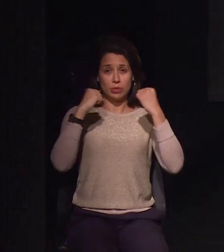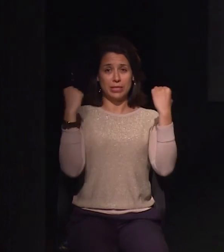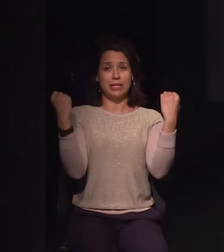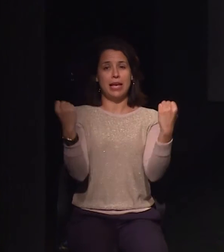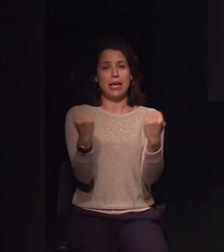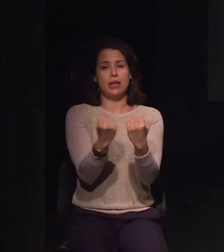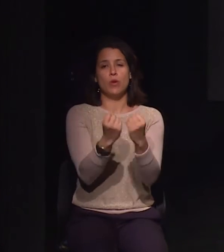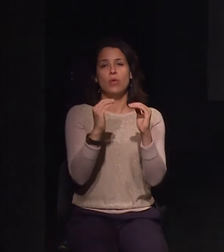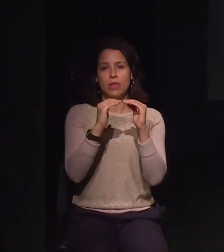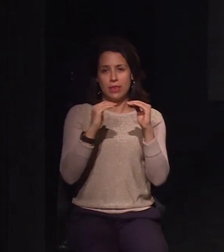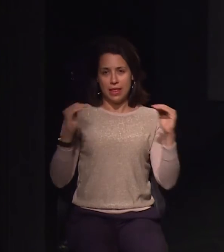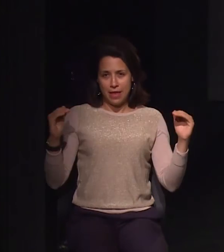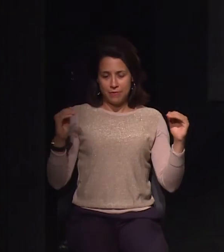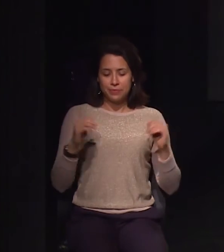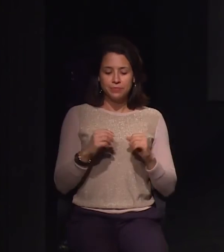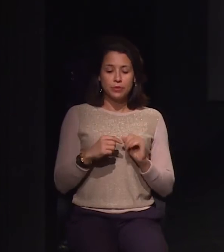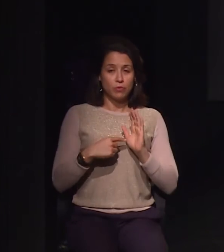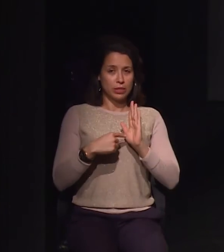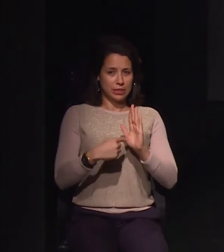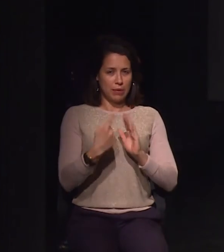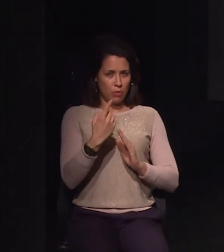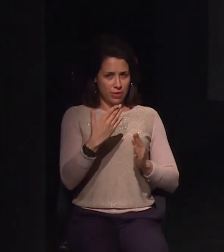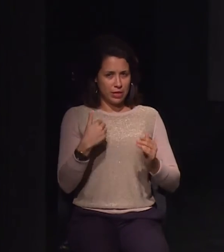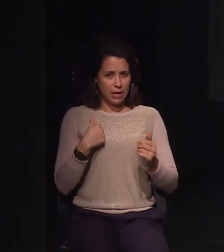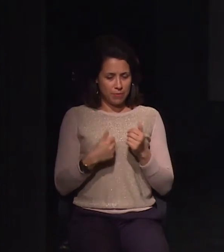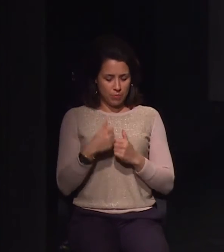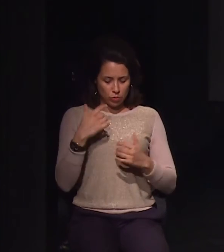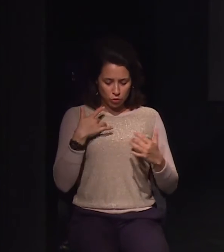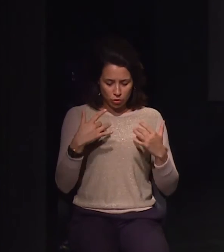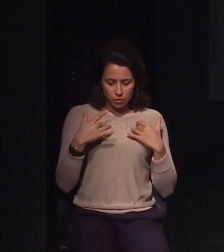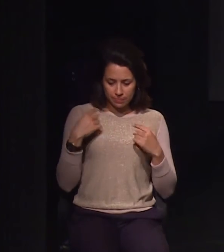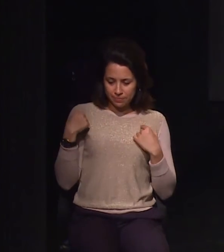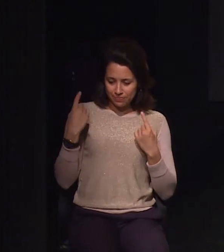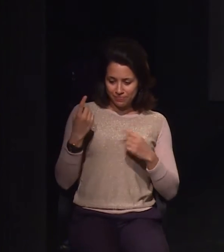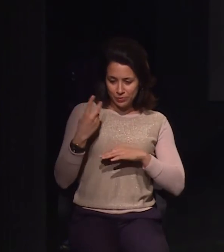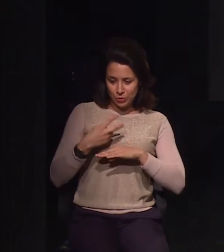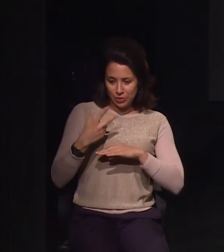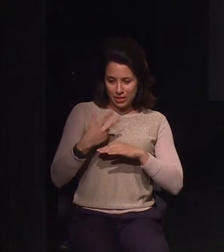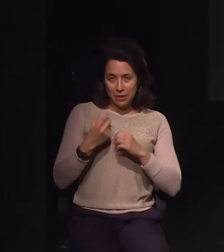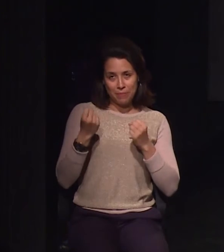most important things I’ve been concerned about in the last few days, there’s so many,